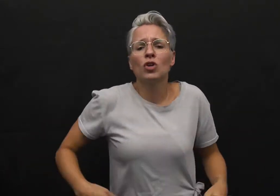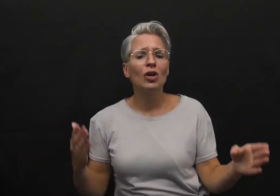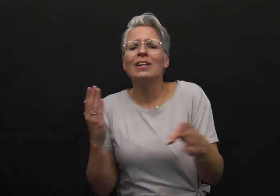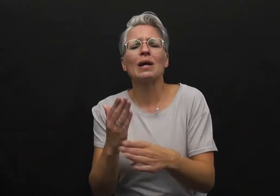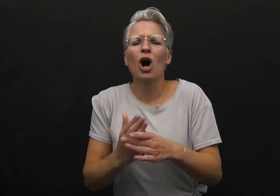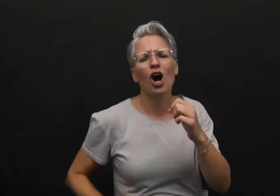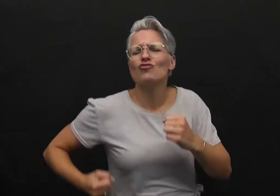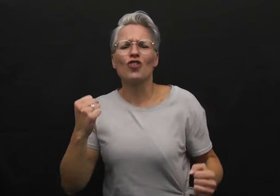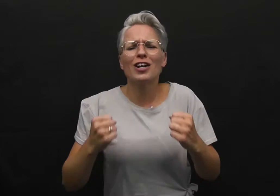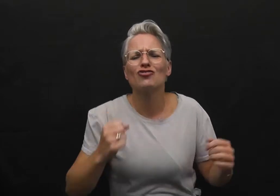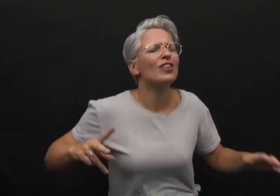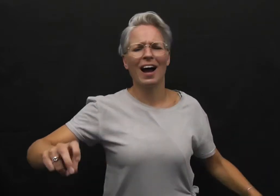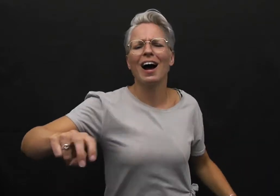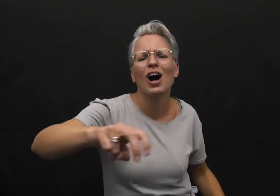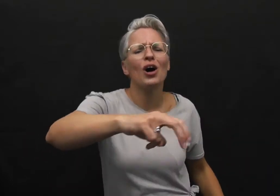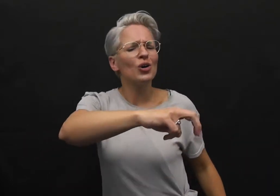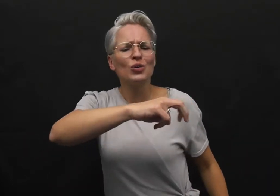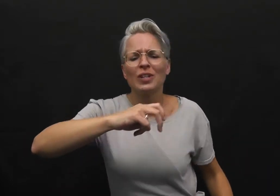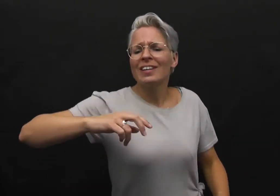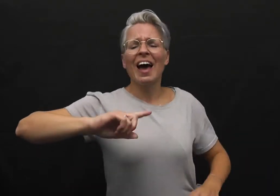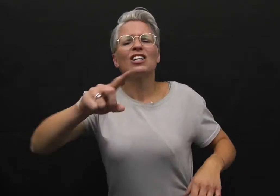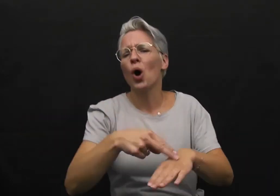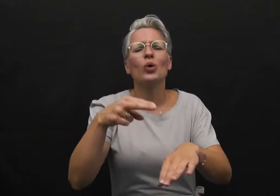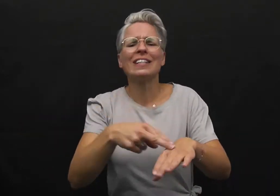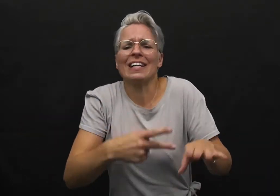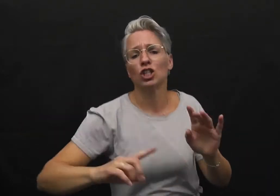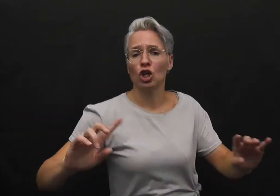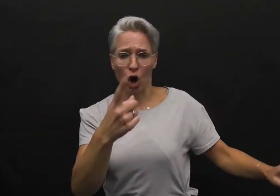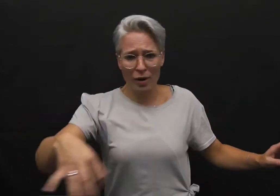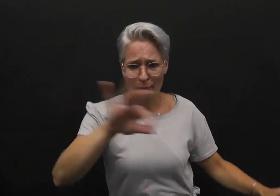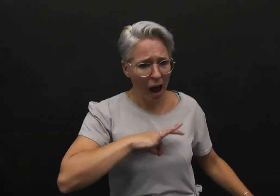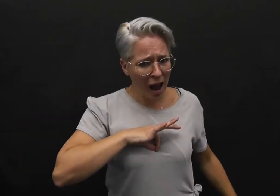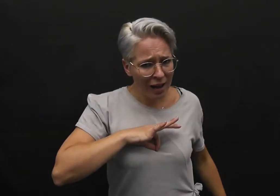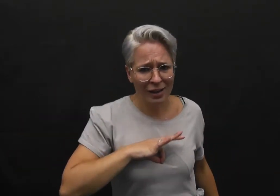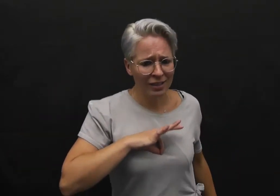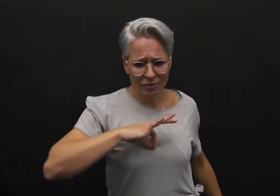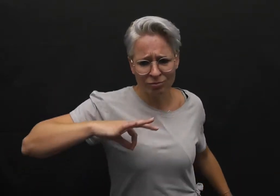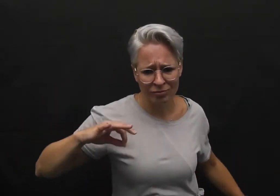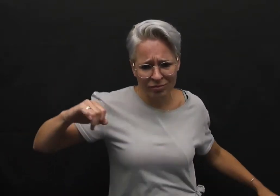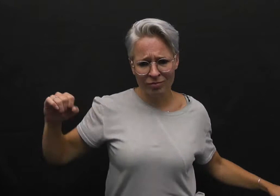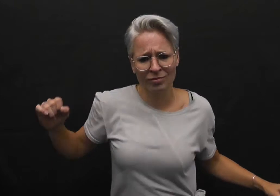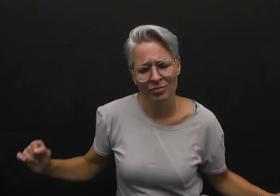So keep on runnin' around Ain't no need to hurry back